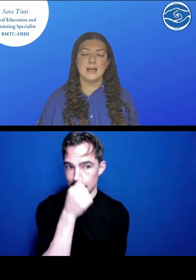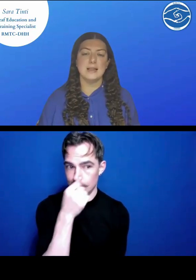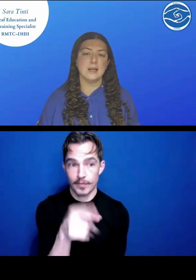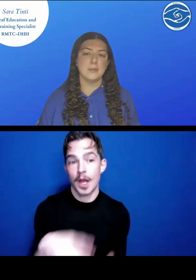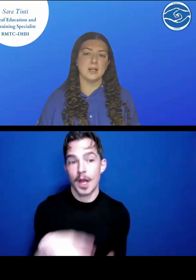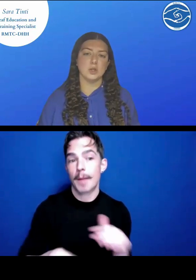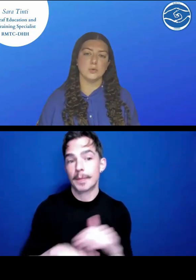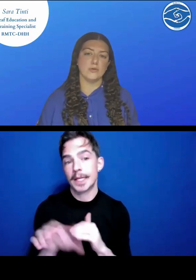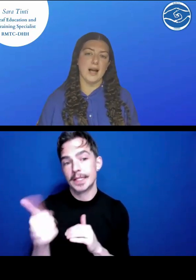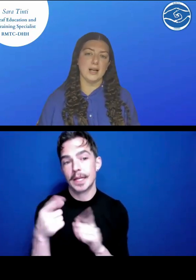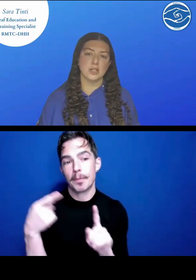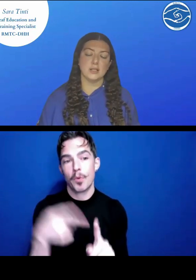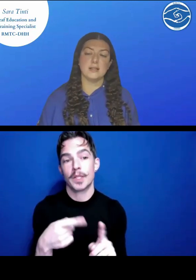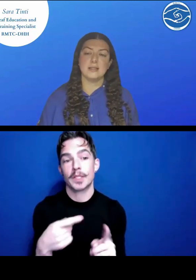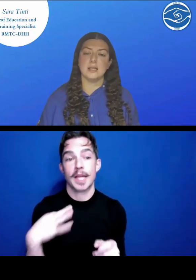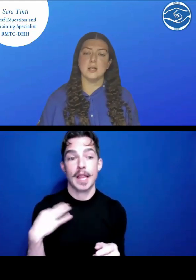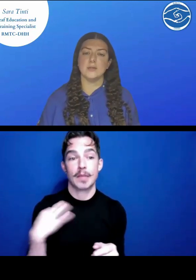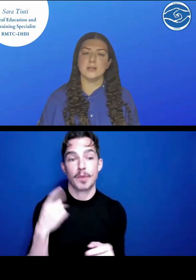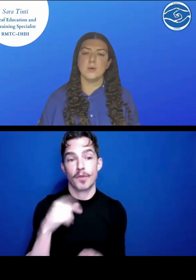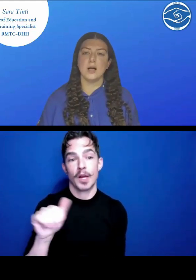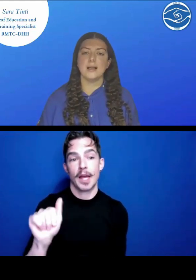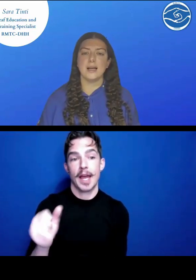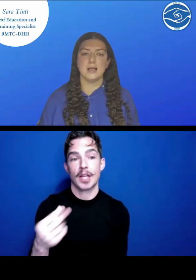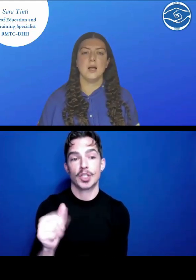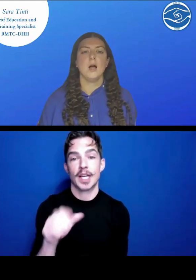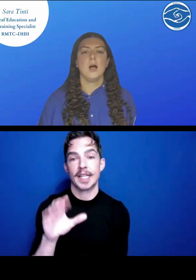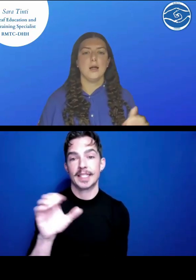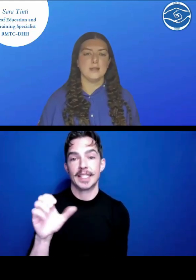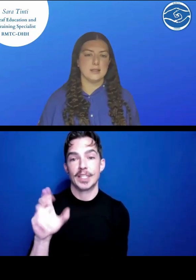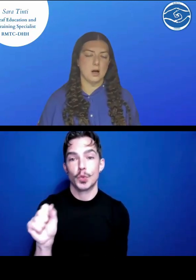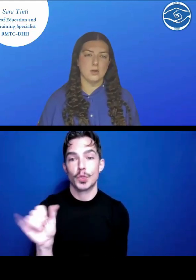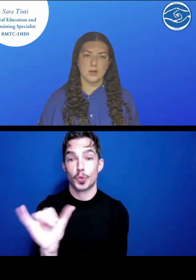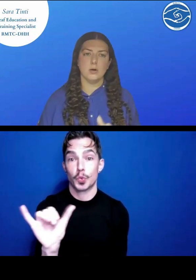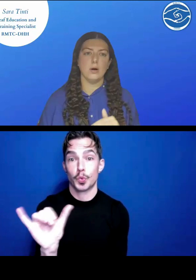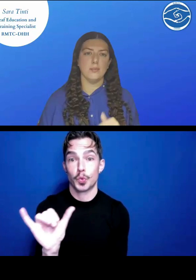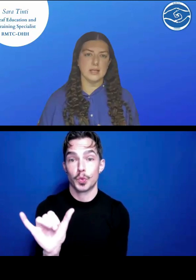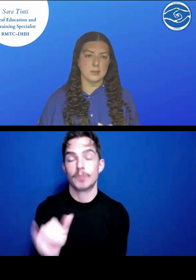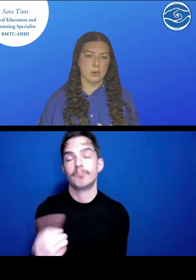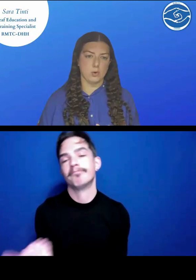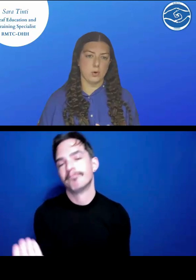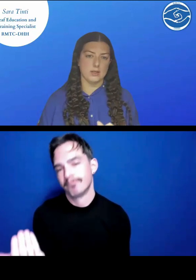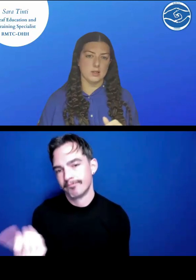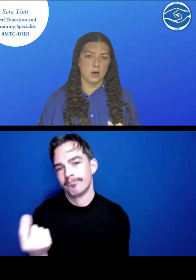points and they can be eligible for ASHA CEUs as well. Again, this is also a BEESS portal course.